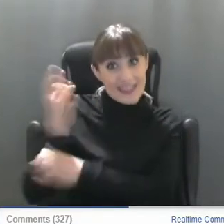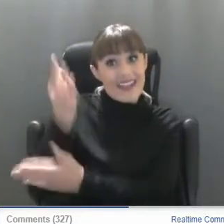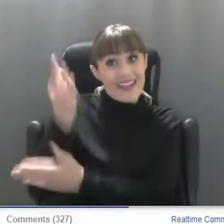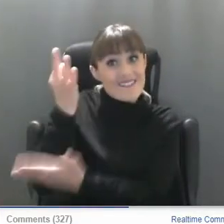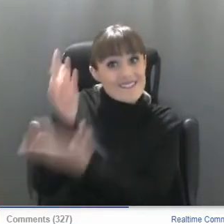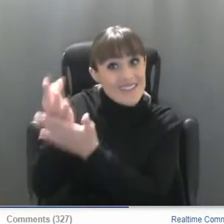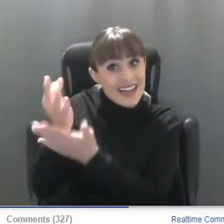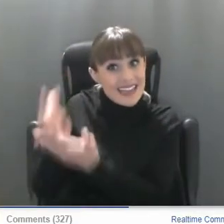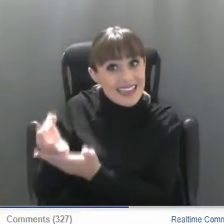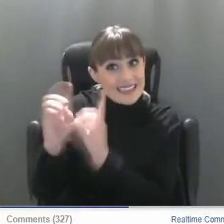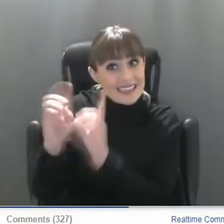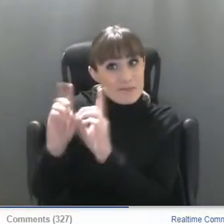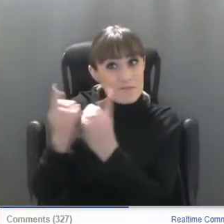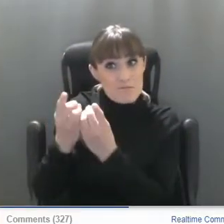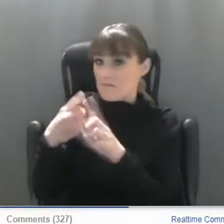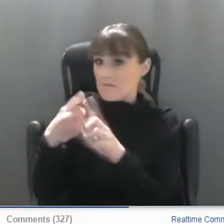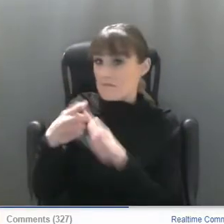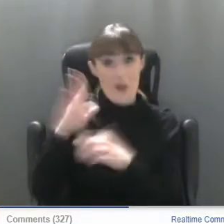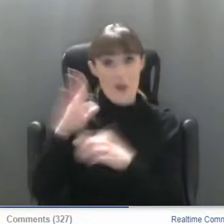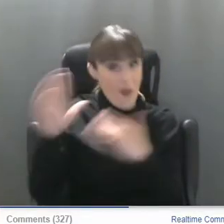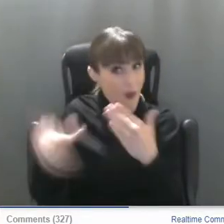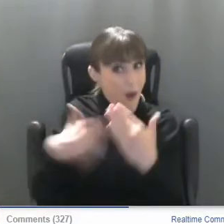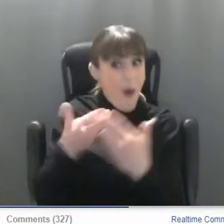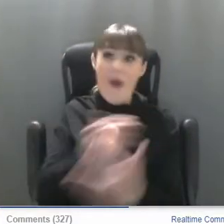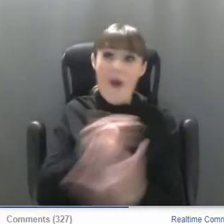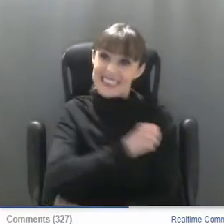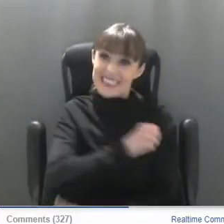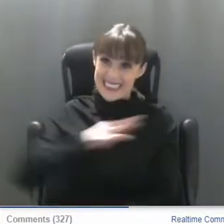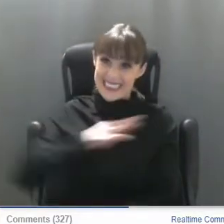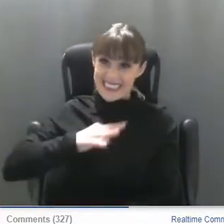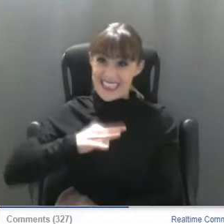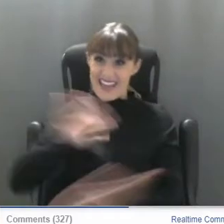all of the high touch points. Look at that big lion boy in there sleeping.